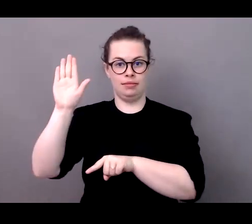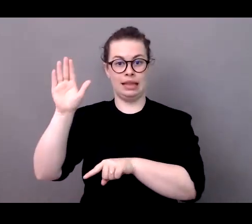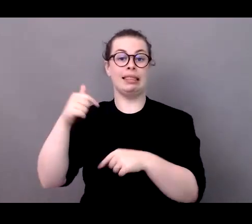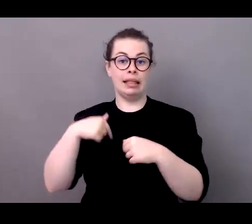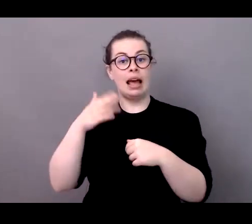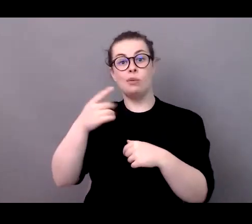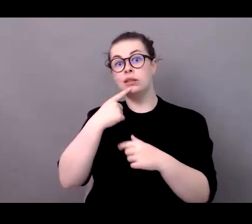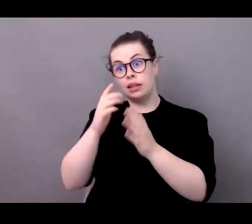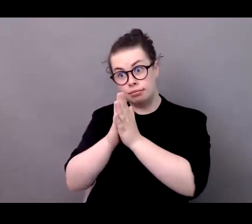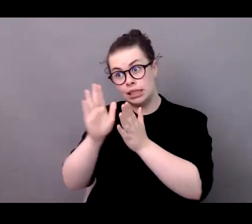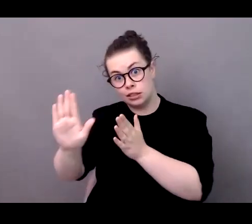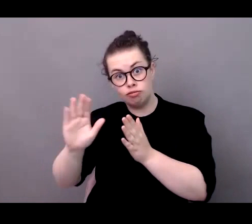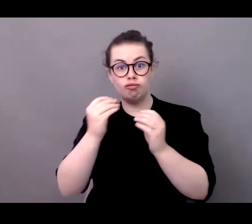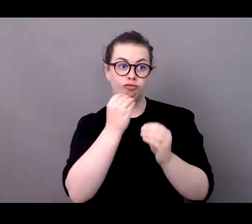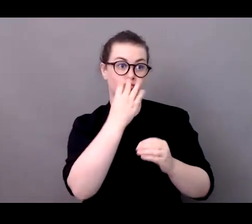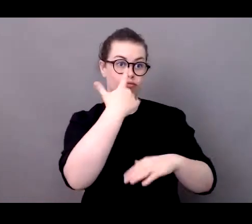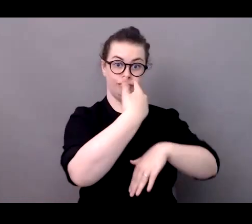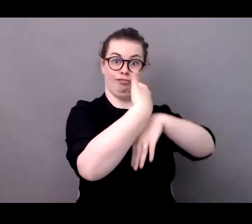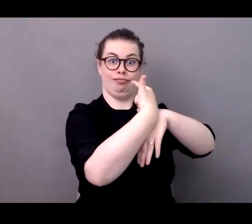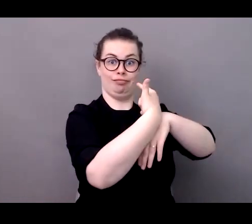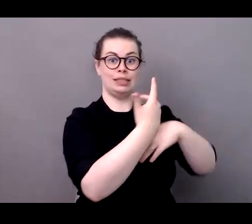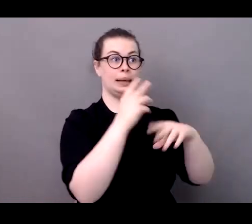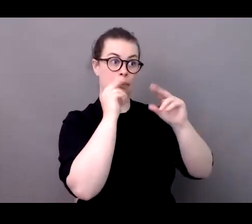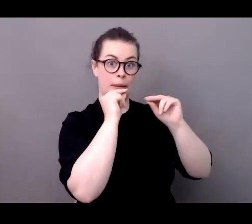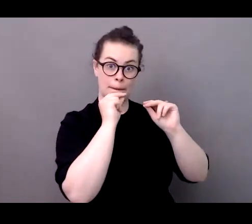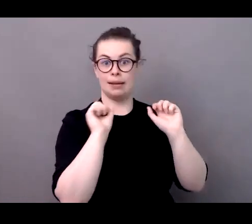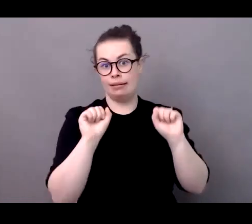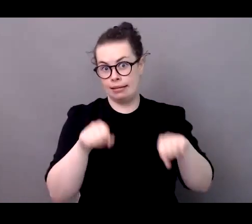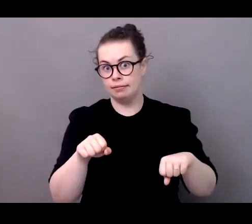and camera if you wish to ask the question that way. We will try to